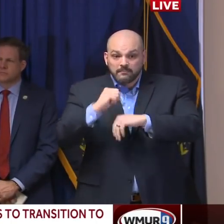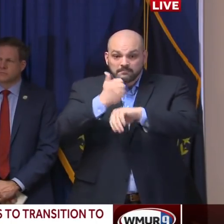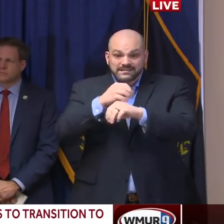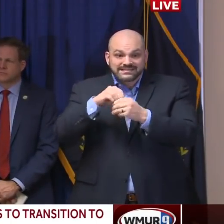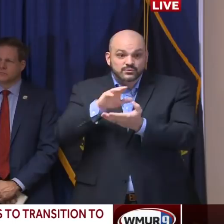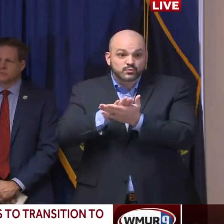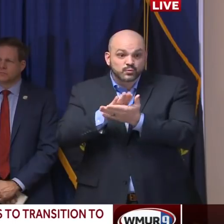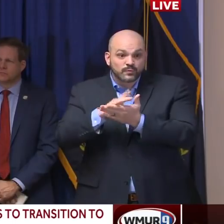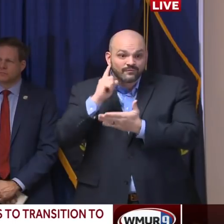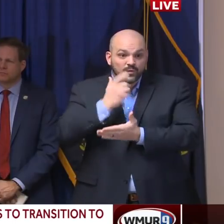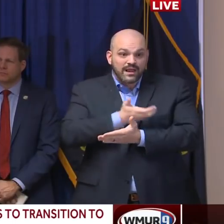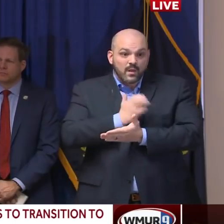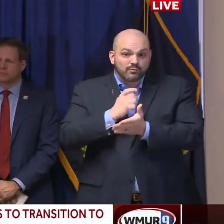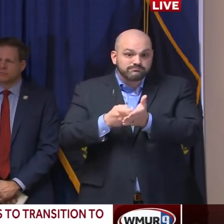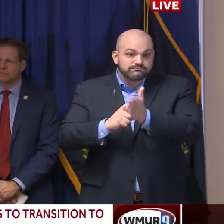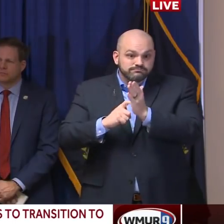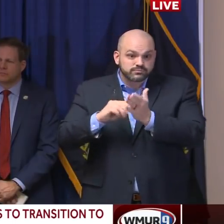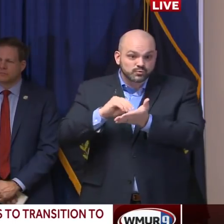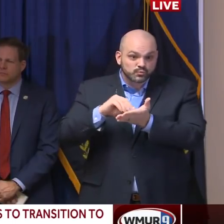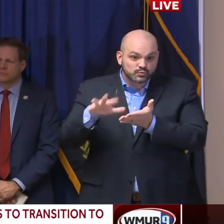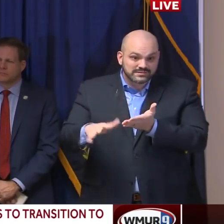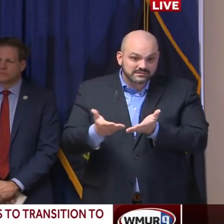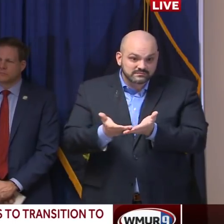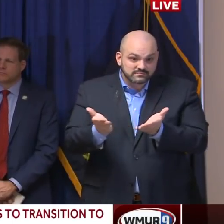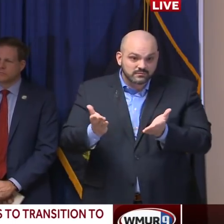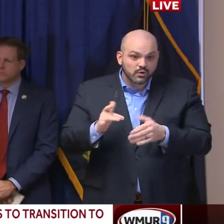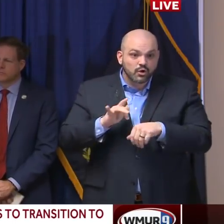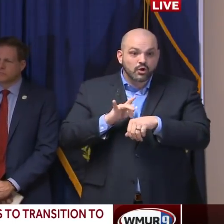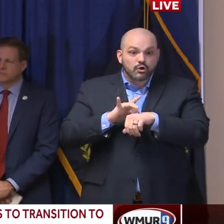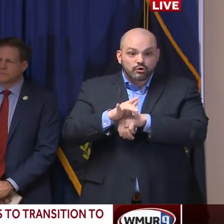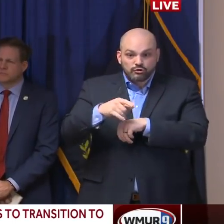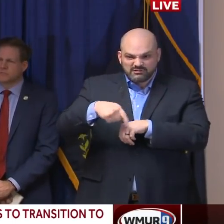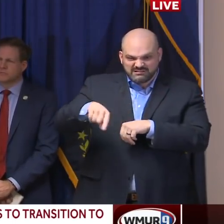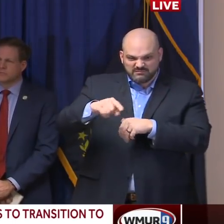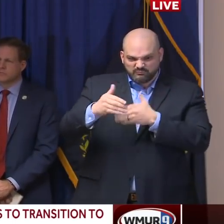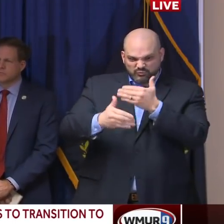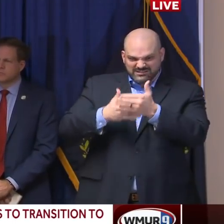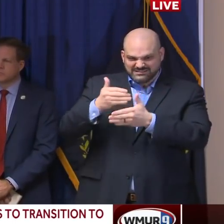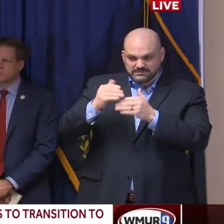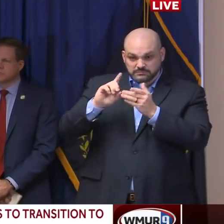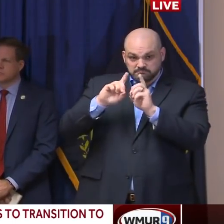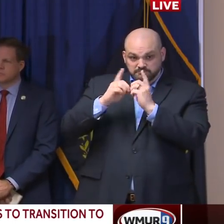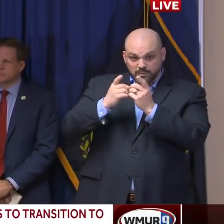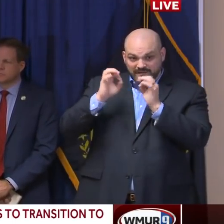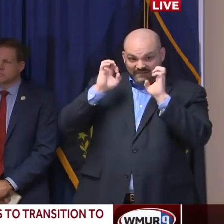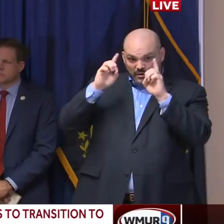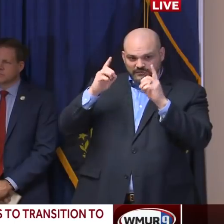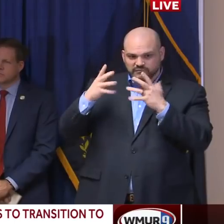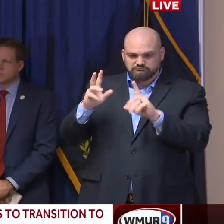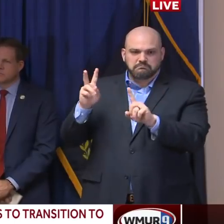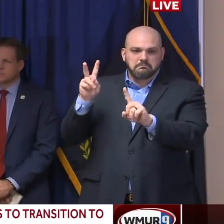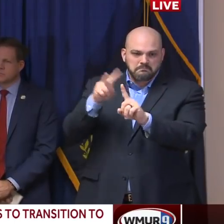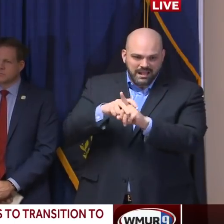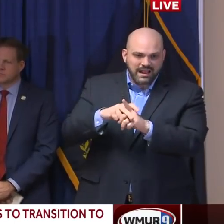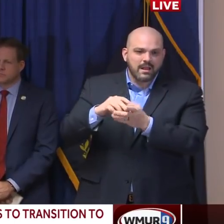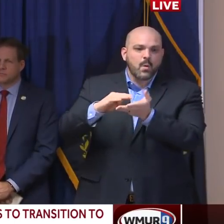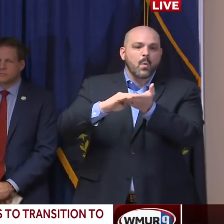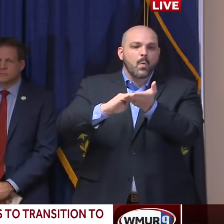ONE IS RELATIVE TO SOME OF THE FOOD PROGRAMS THAT WE HAVE IN OUR SCHOOLS FOR SOME OF OUR NEEDY CITIZENS.